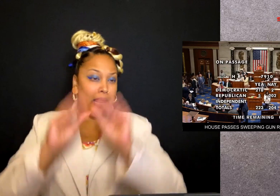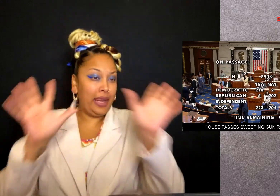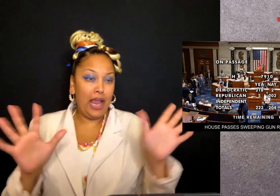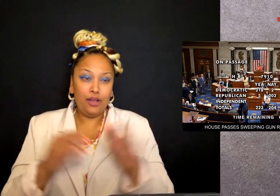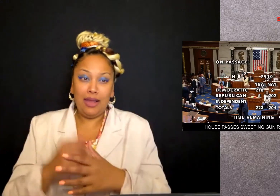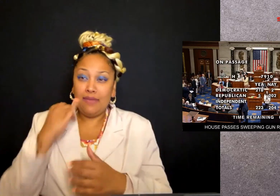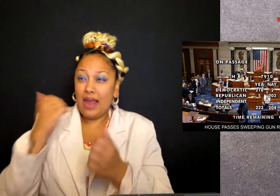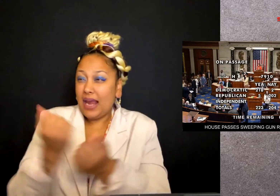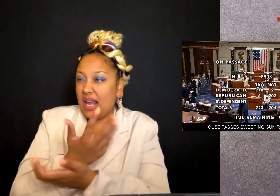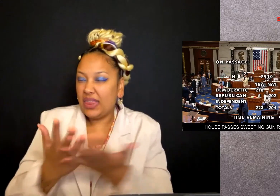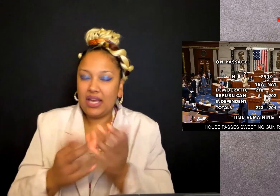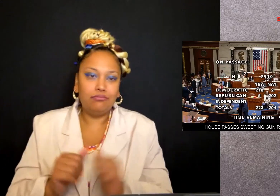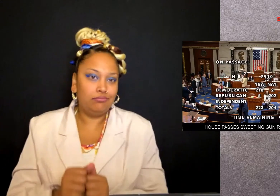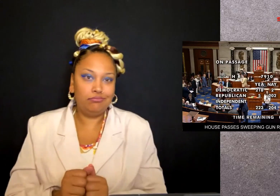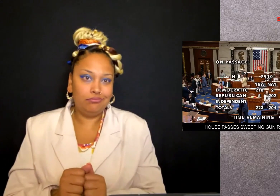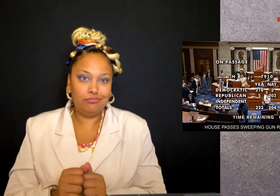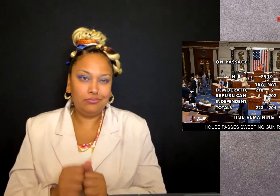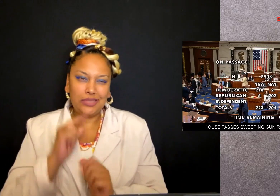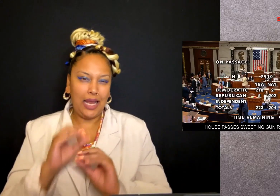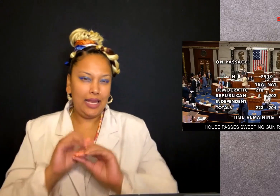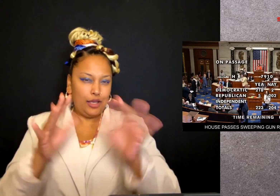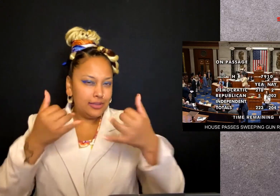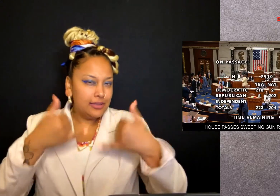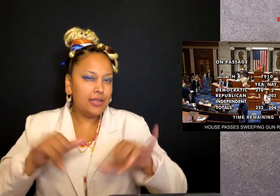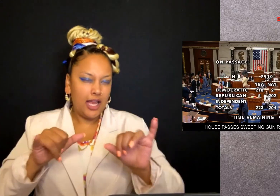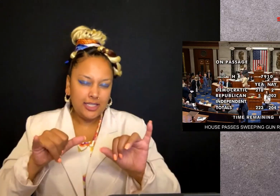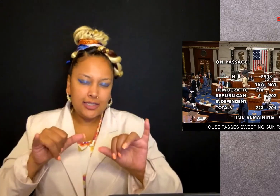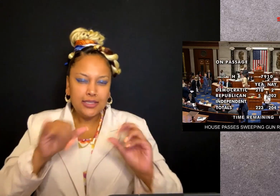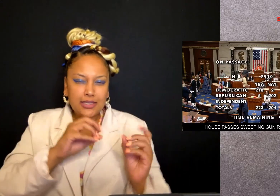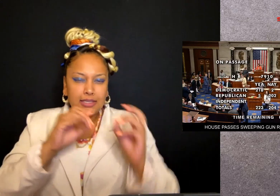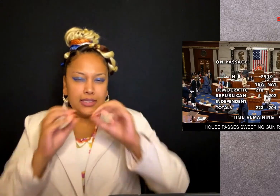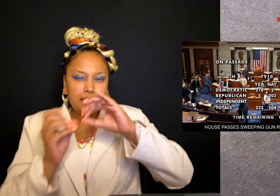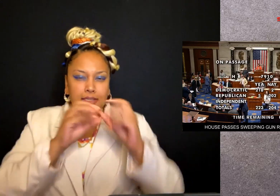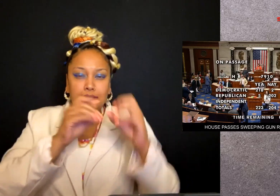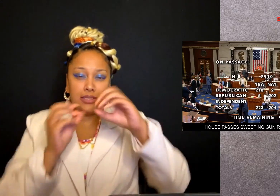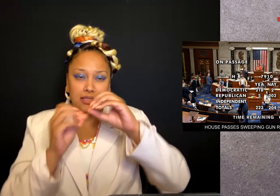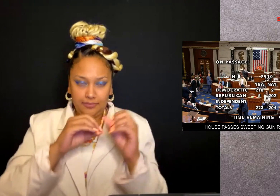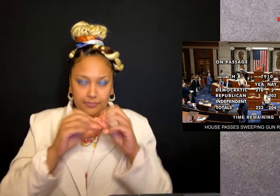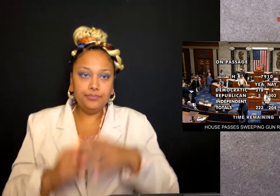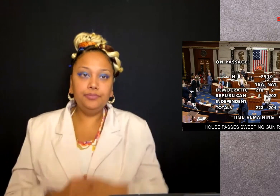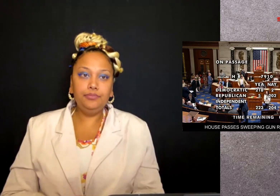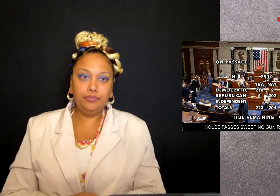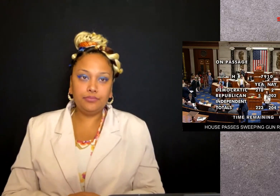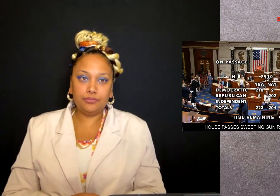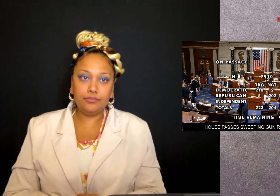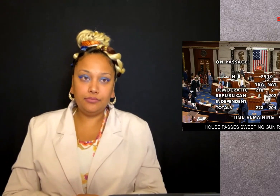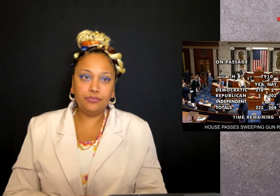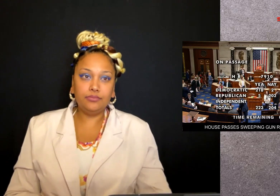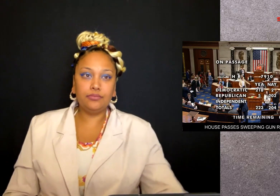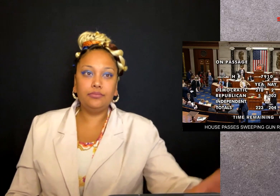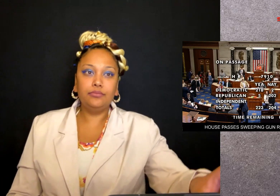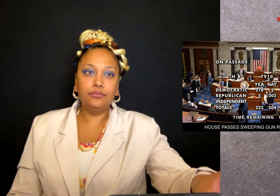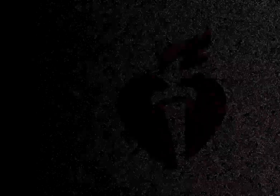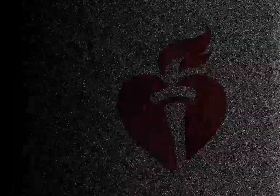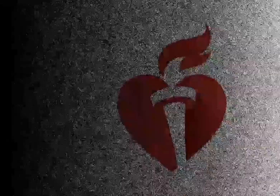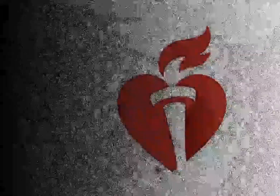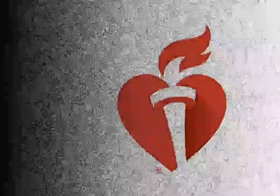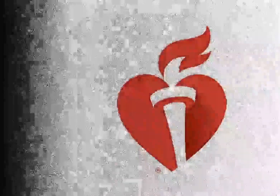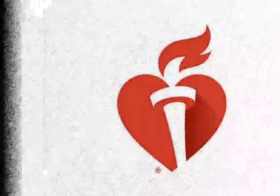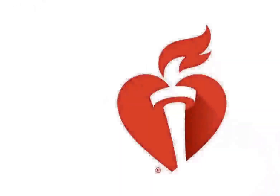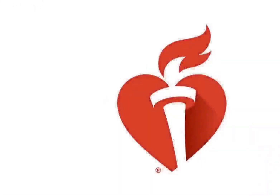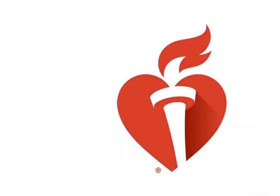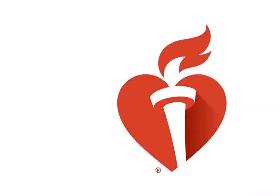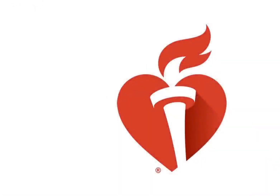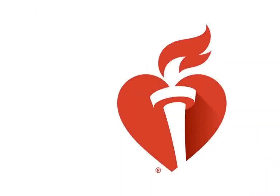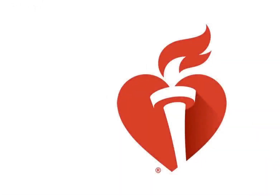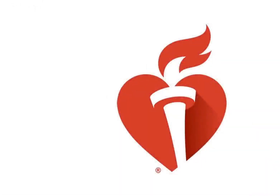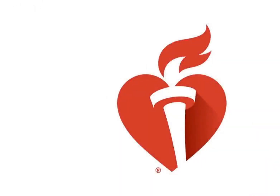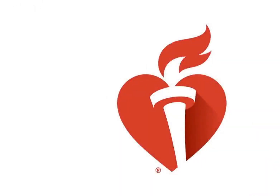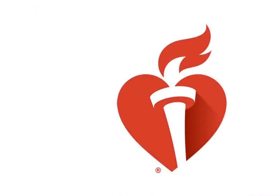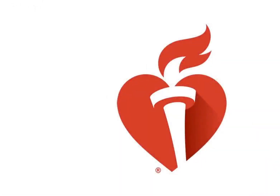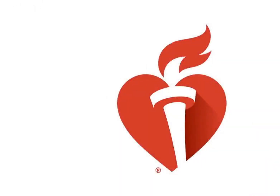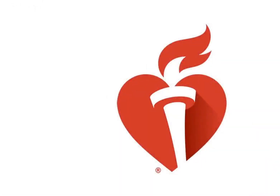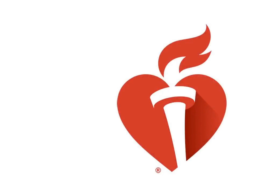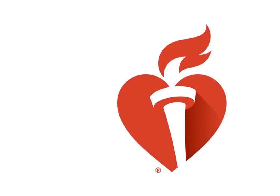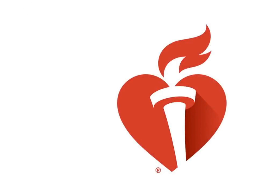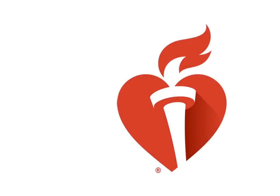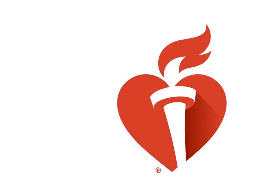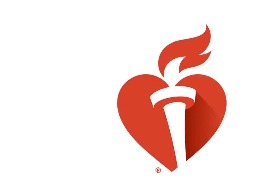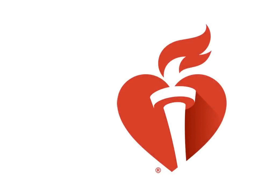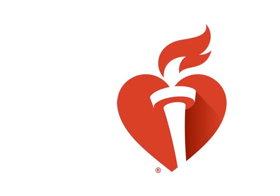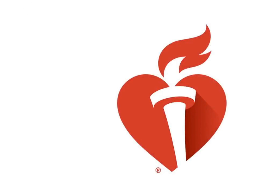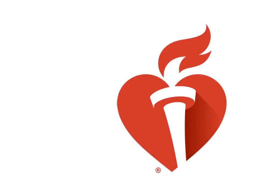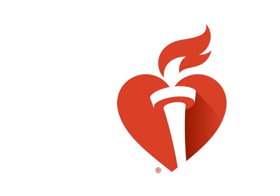but it still unclear what if anything will come of it